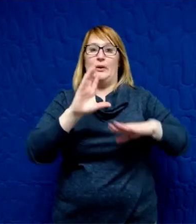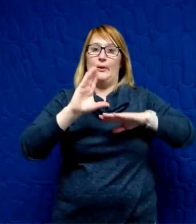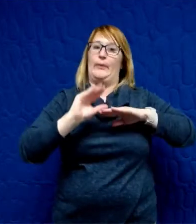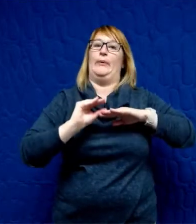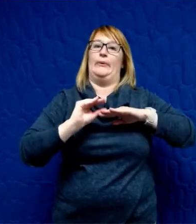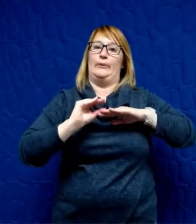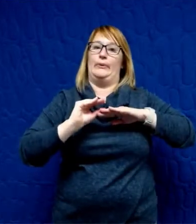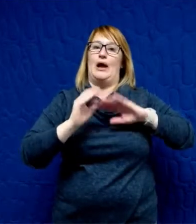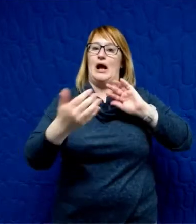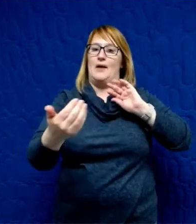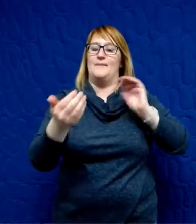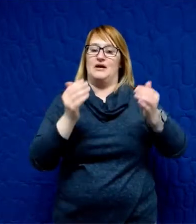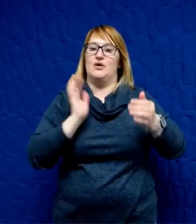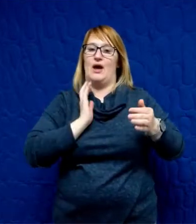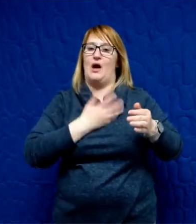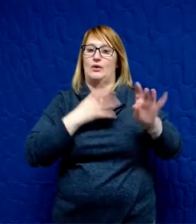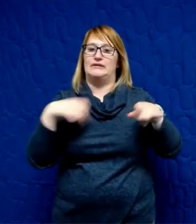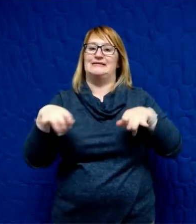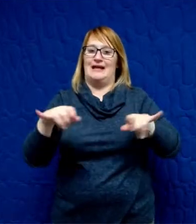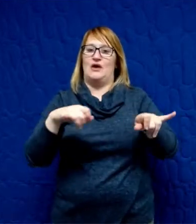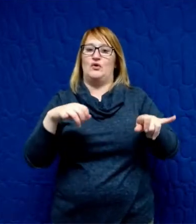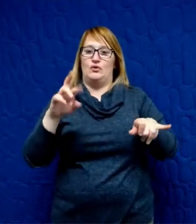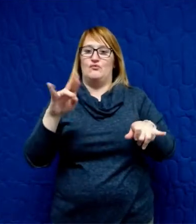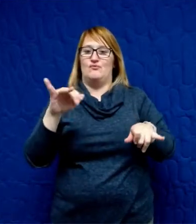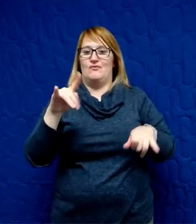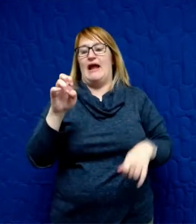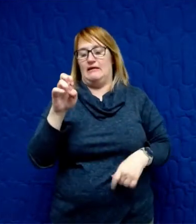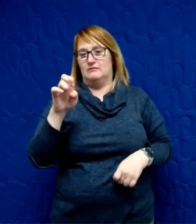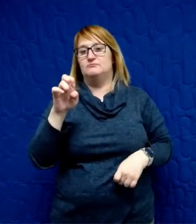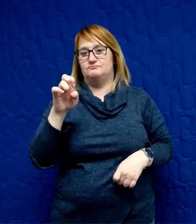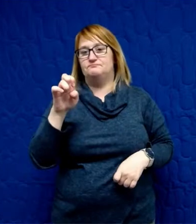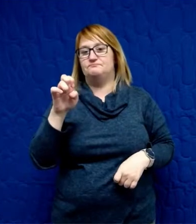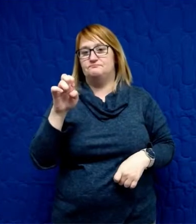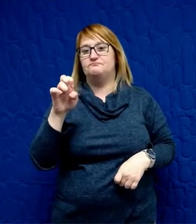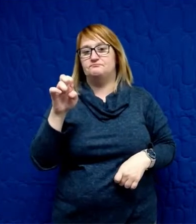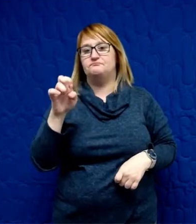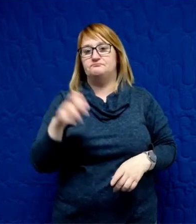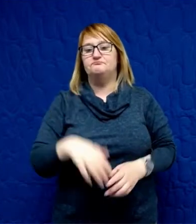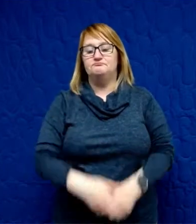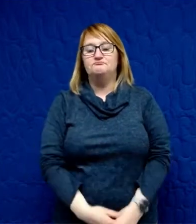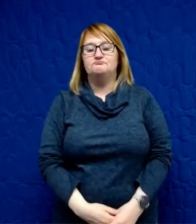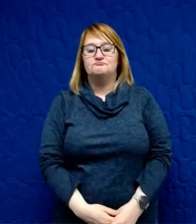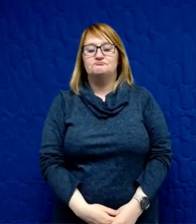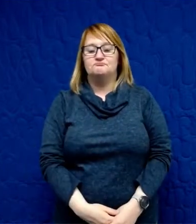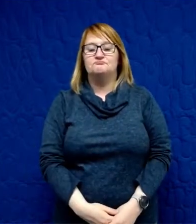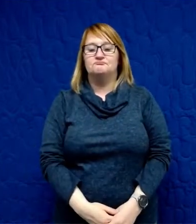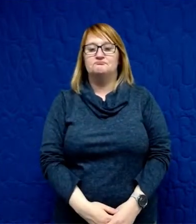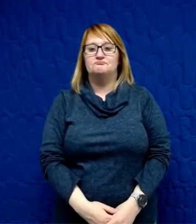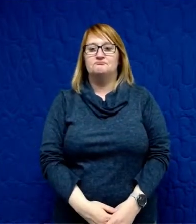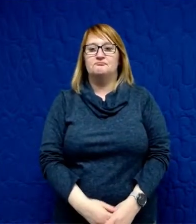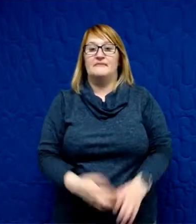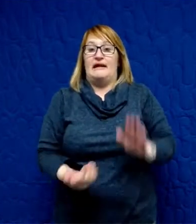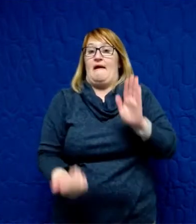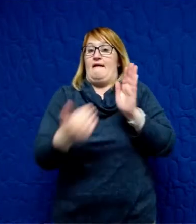compared to an a standard attendee pays for that same experience. So again it's